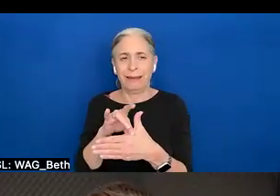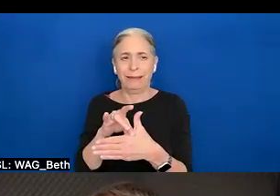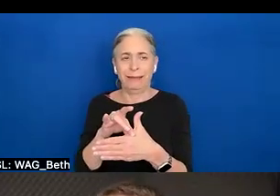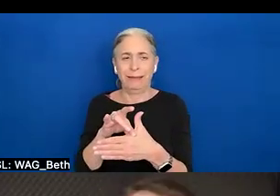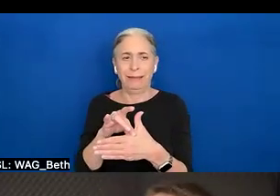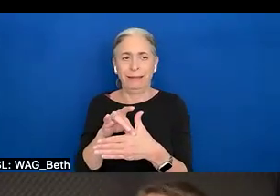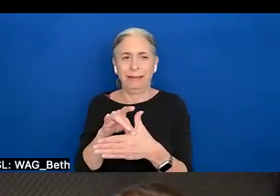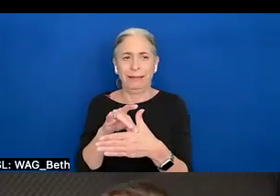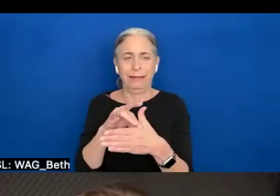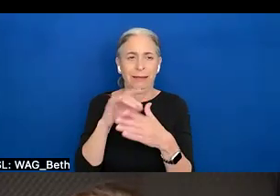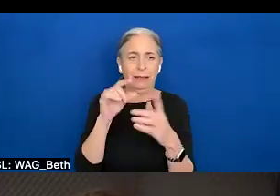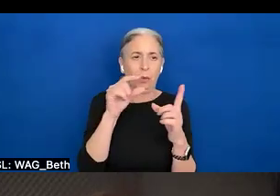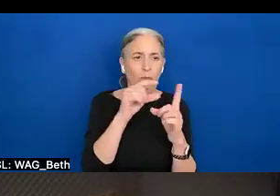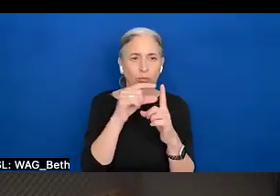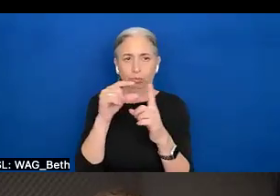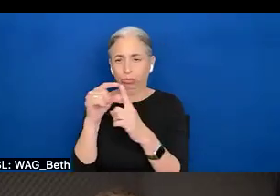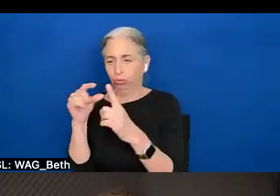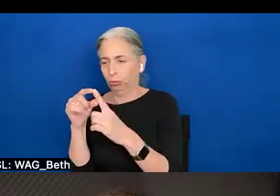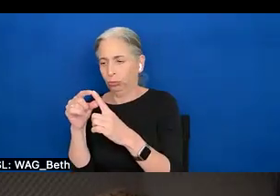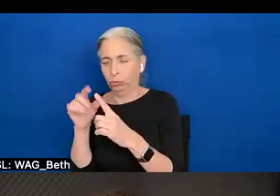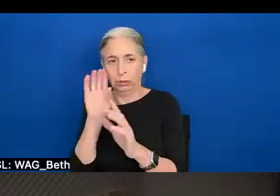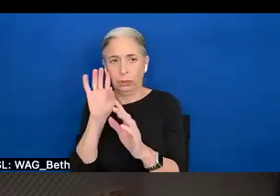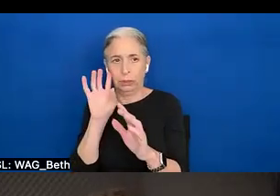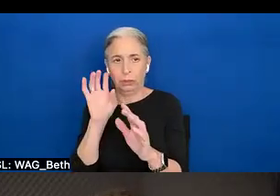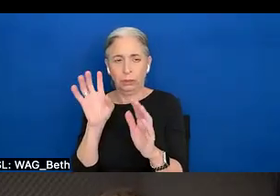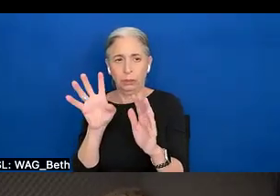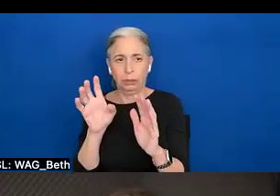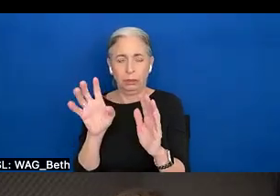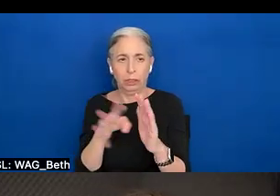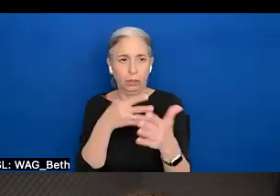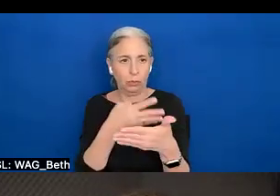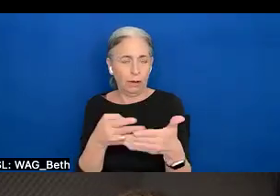semantic, and graphic design should work always